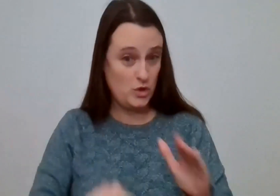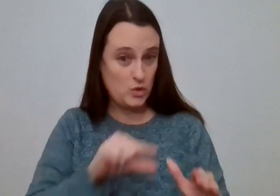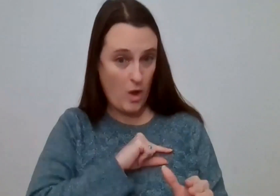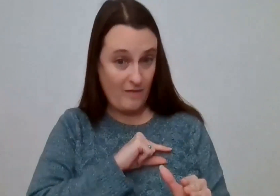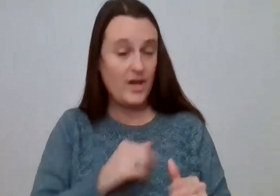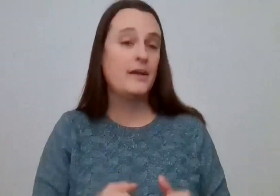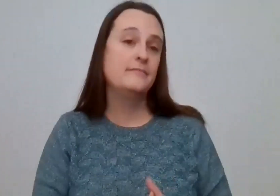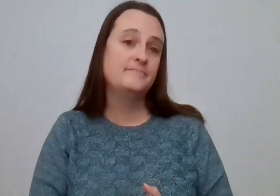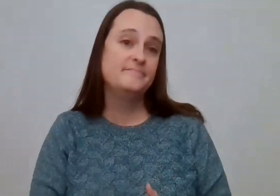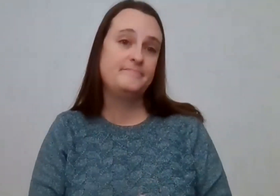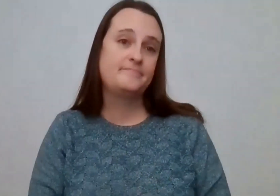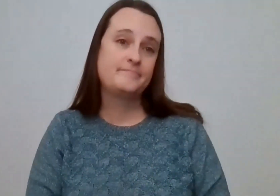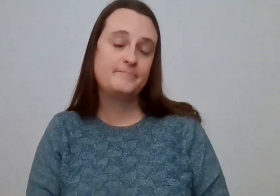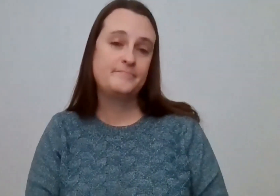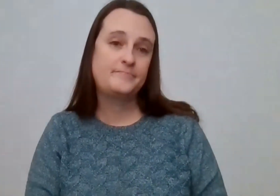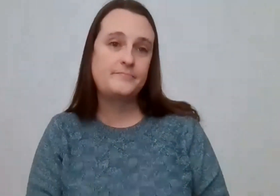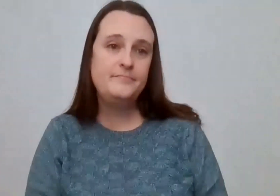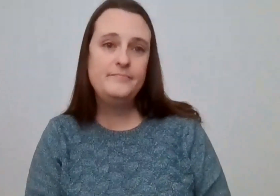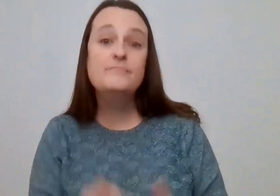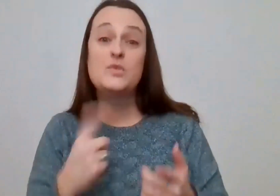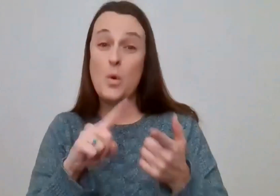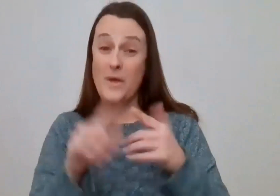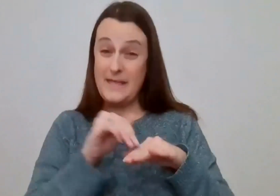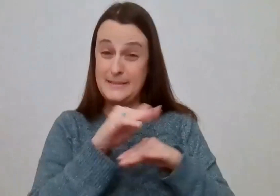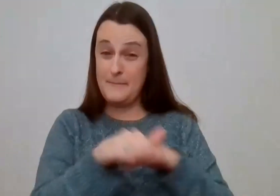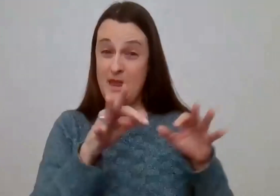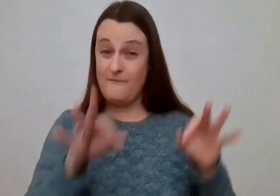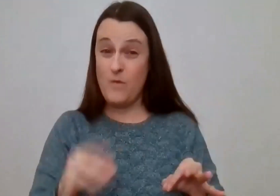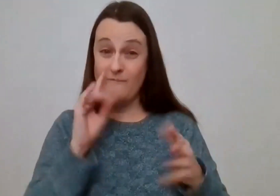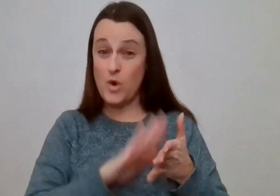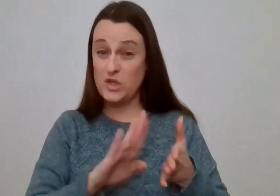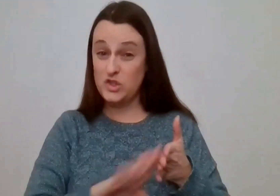and then when they submit their form for that excuse block and they are approved it's at